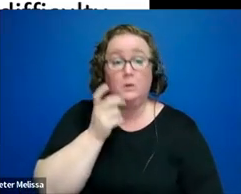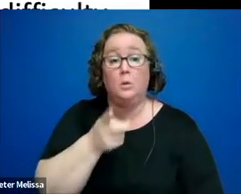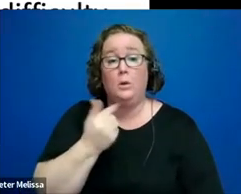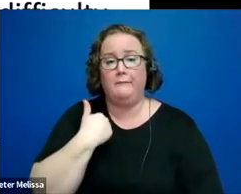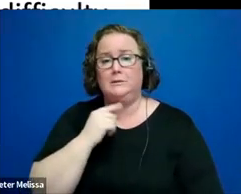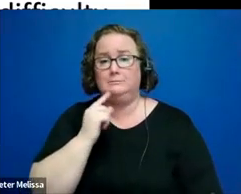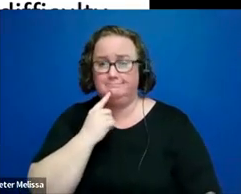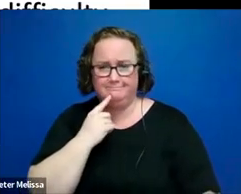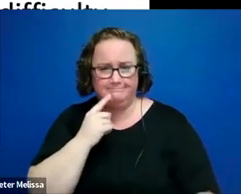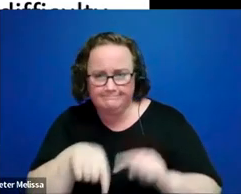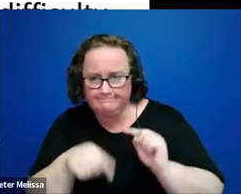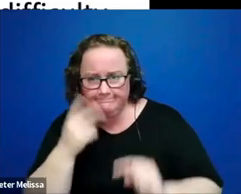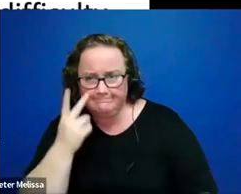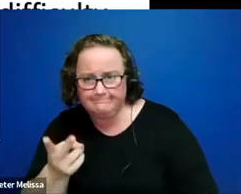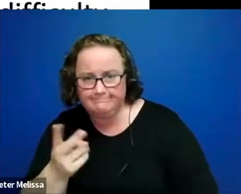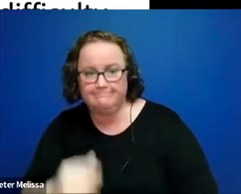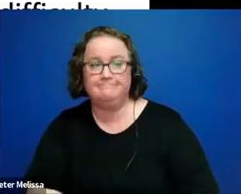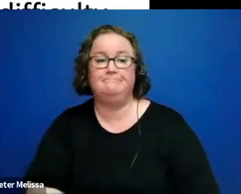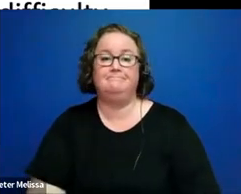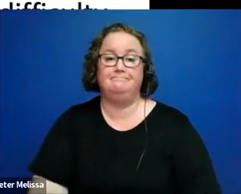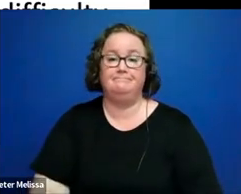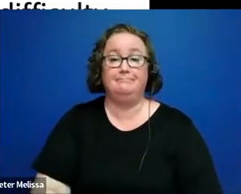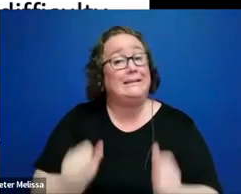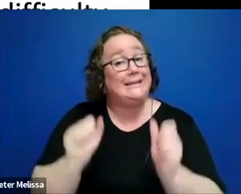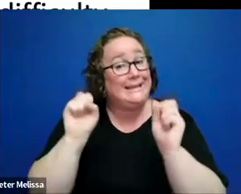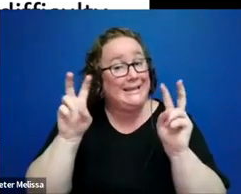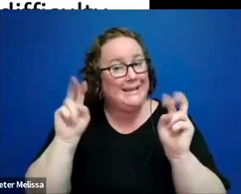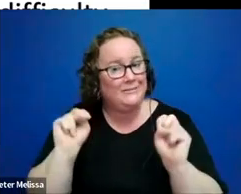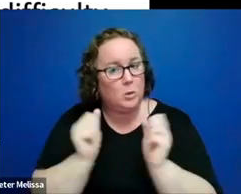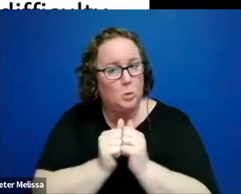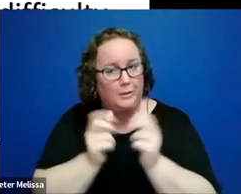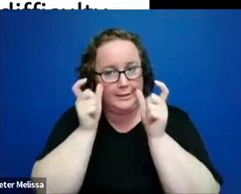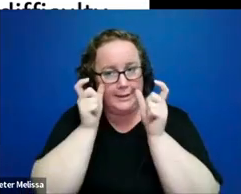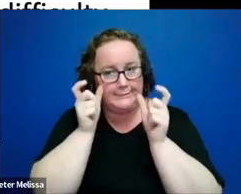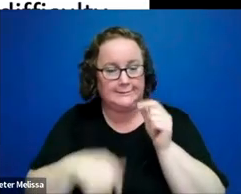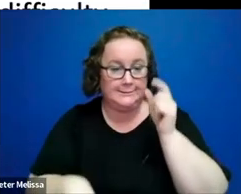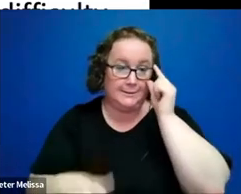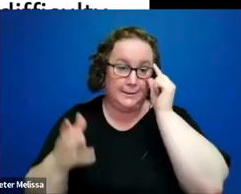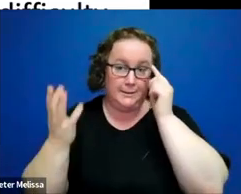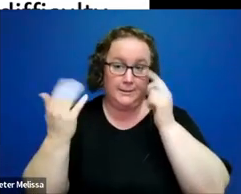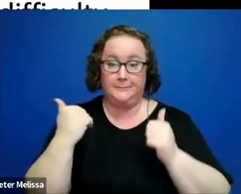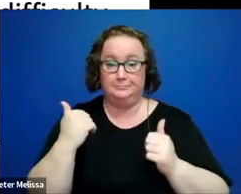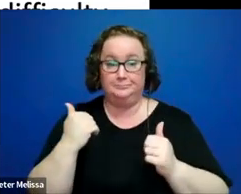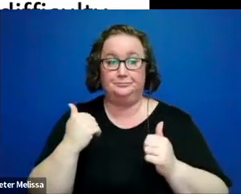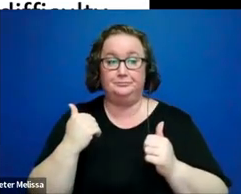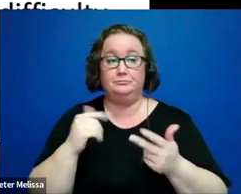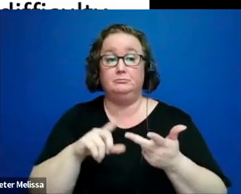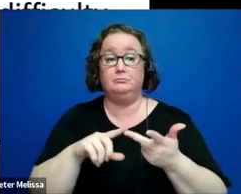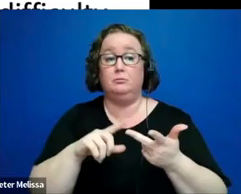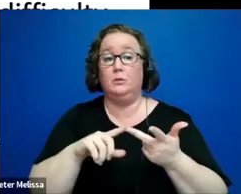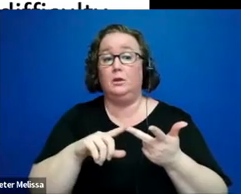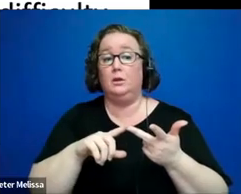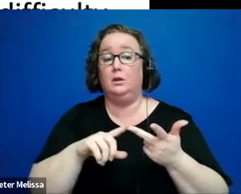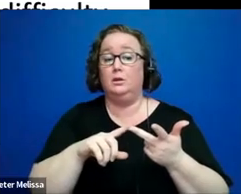difficulty seeing even when wearing glasses? Because of a physical, mental, or emotional condition,